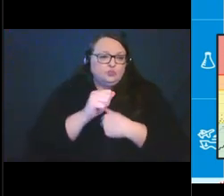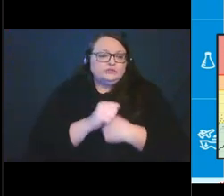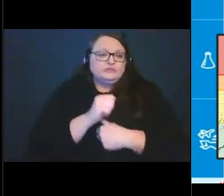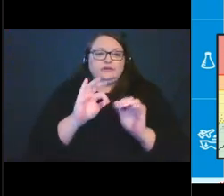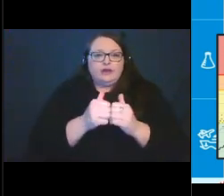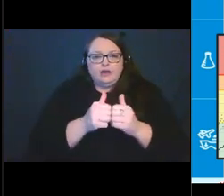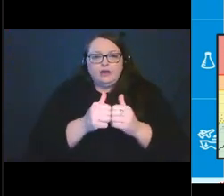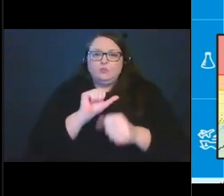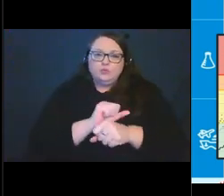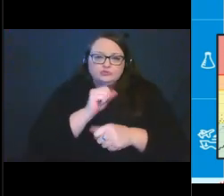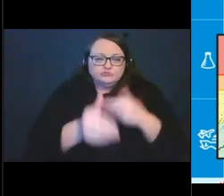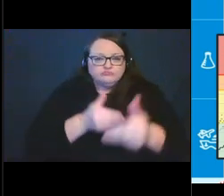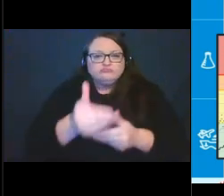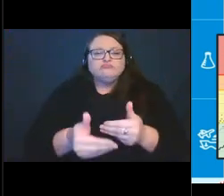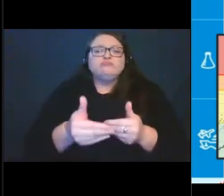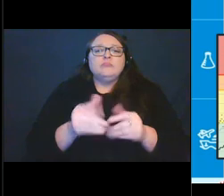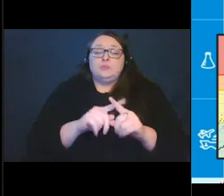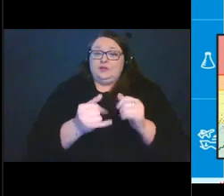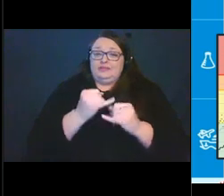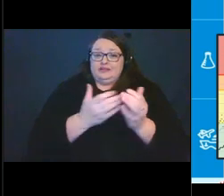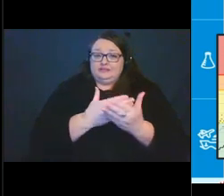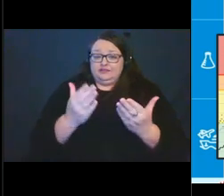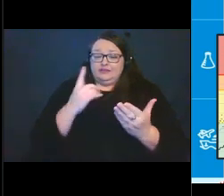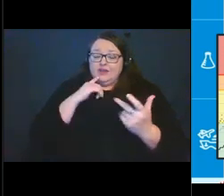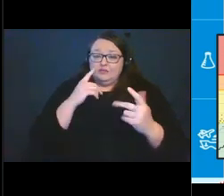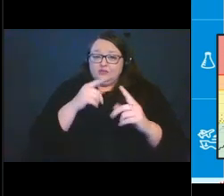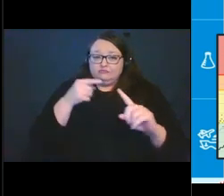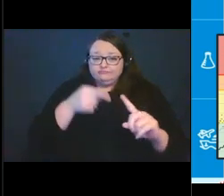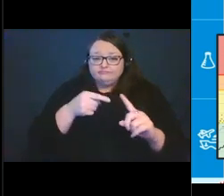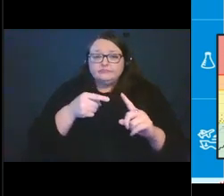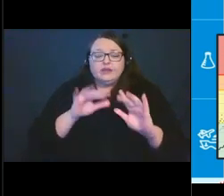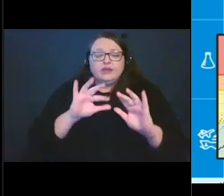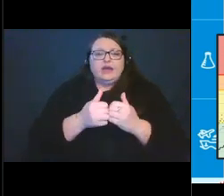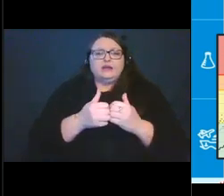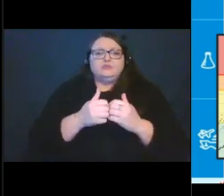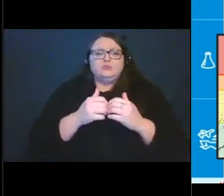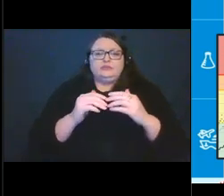thing I'll point out, though, is how did we get to that magenta or extreme risk category? We can hit